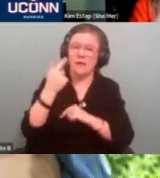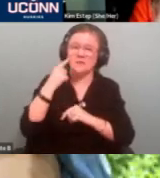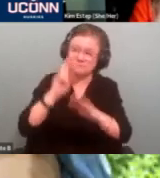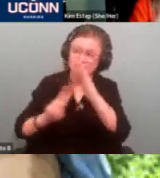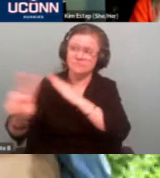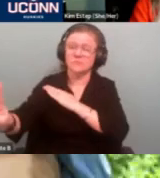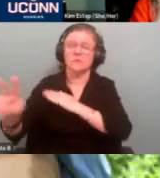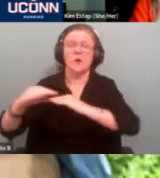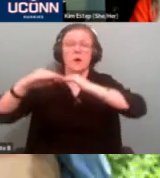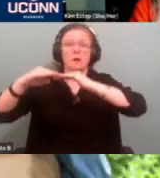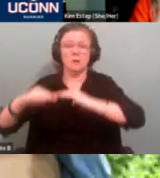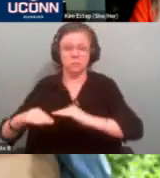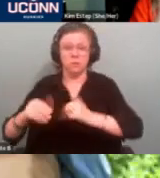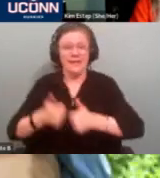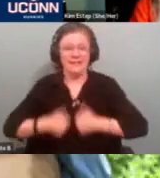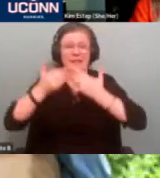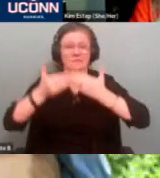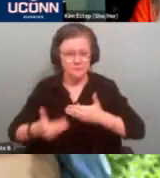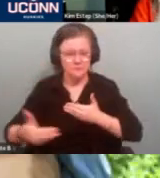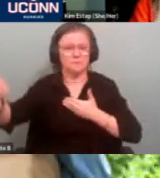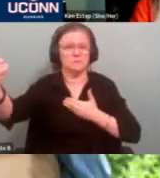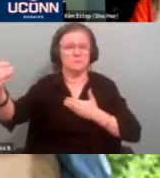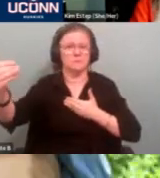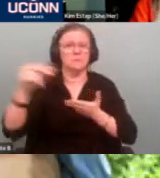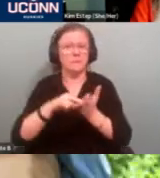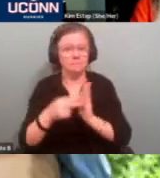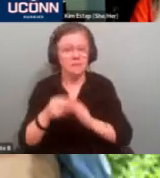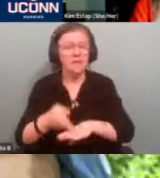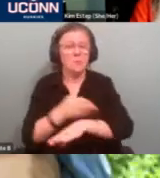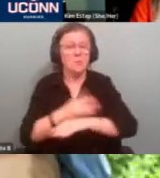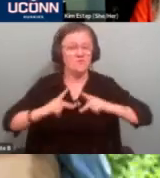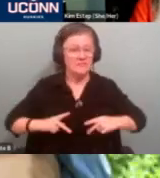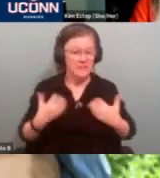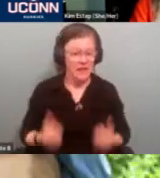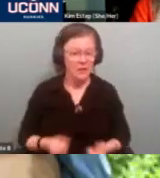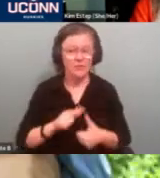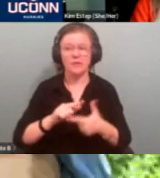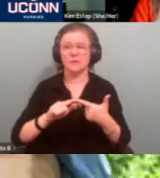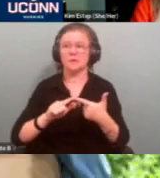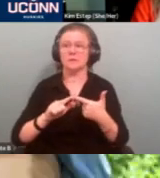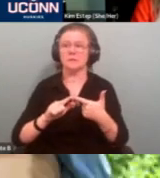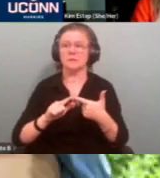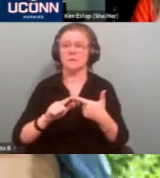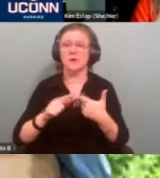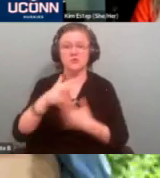across the lifespan. That means improved physical health, as well as social and psychological